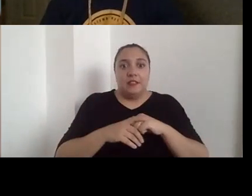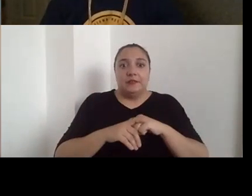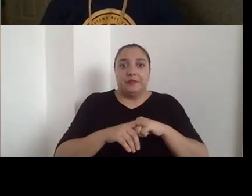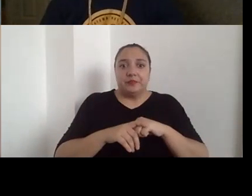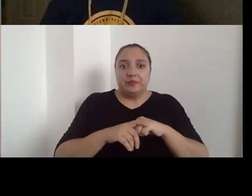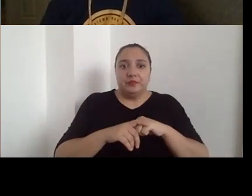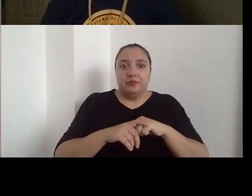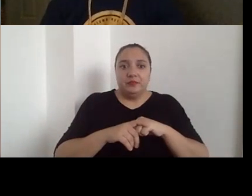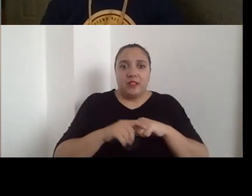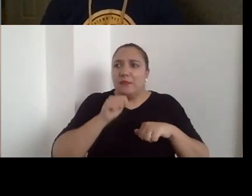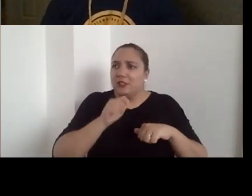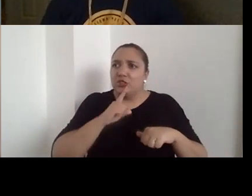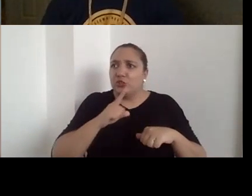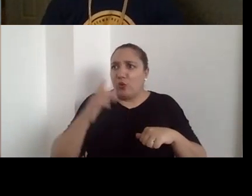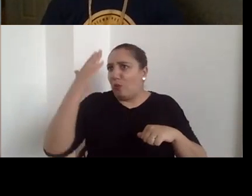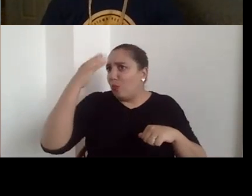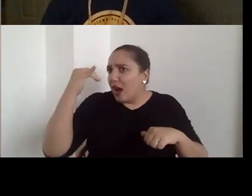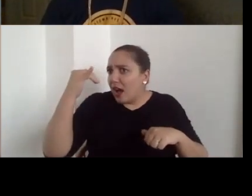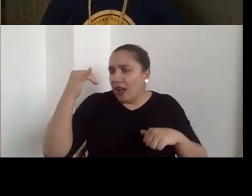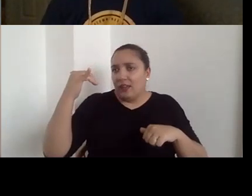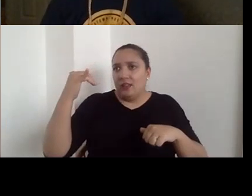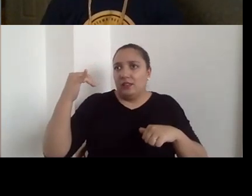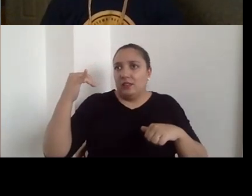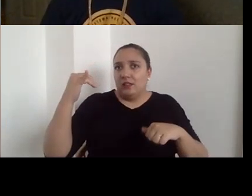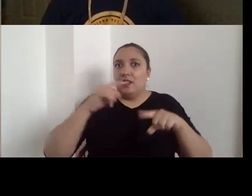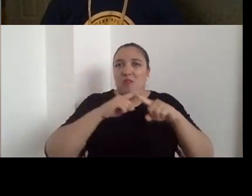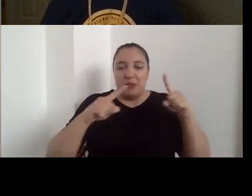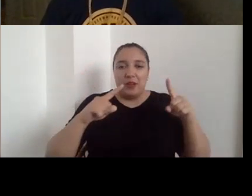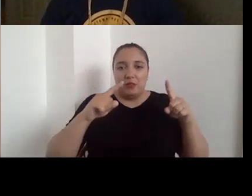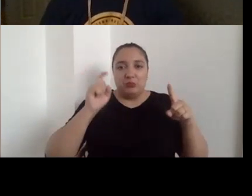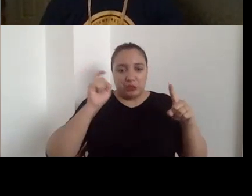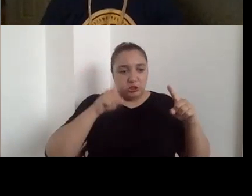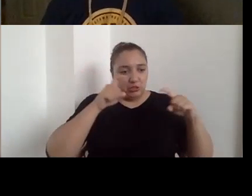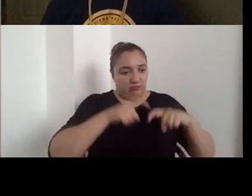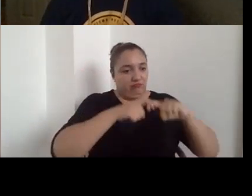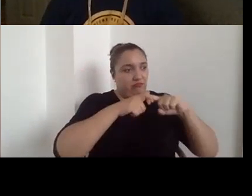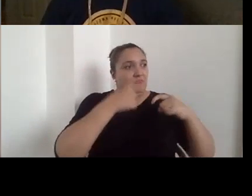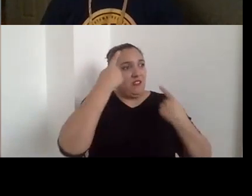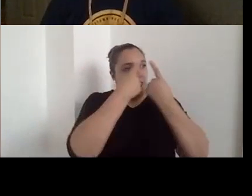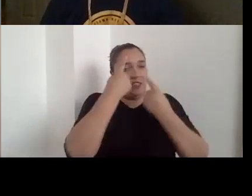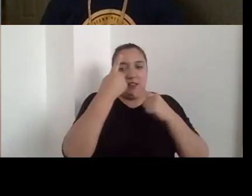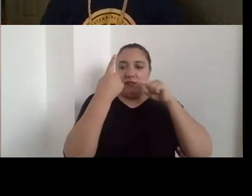this place to reconsider the whys because our whole field just crumbled.